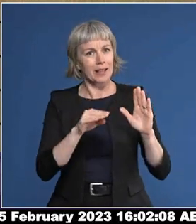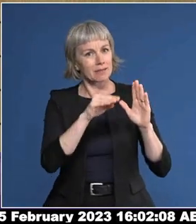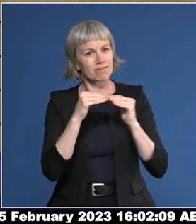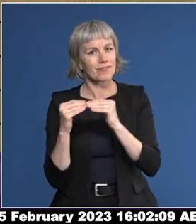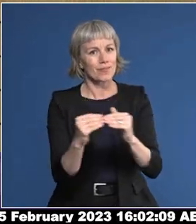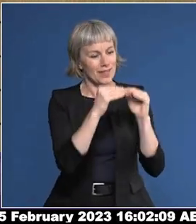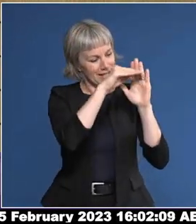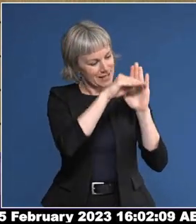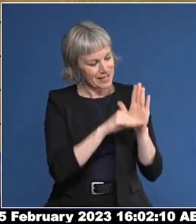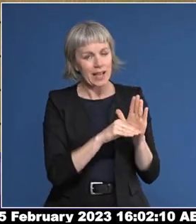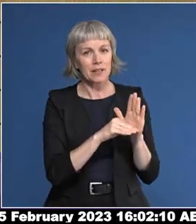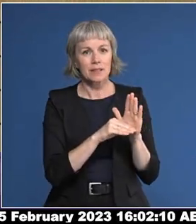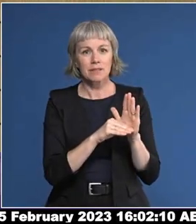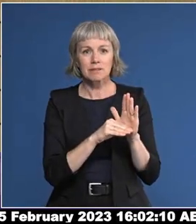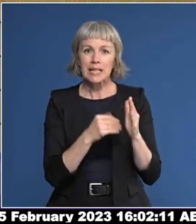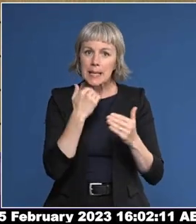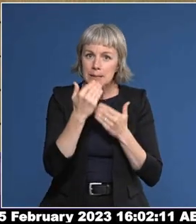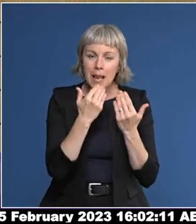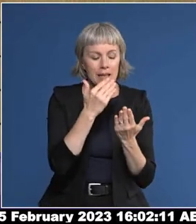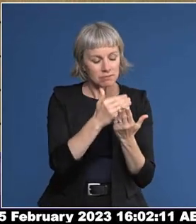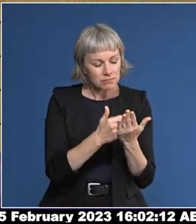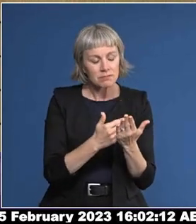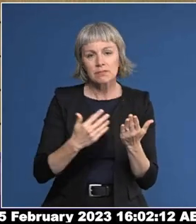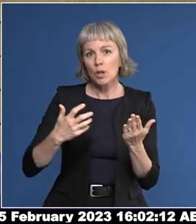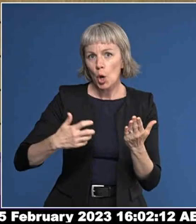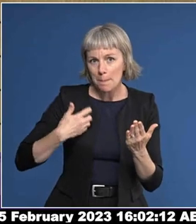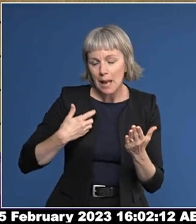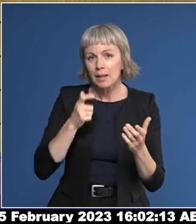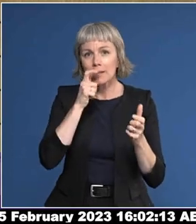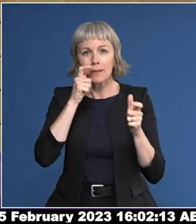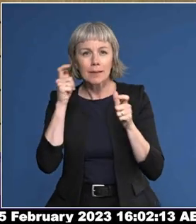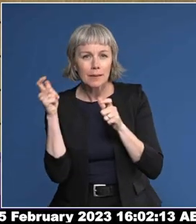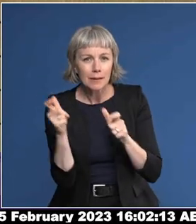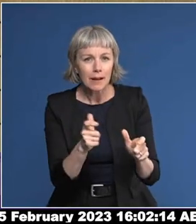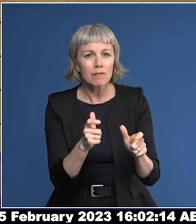incident management systems, governance, practice standards that you need to meet, I